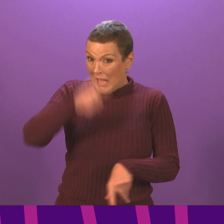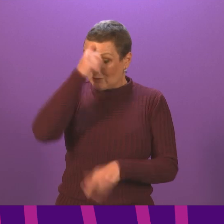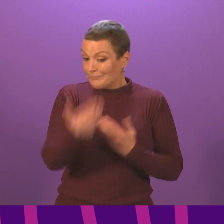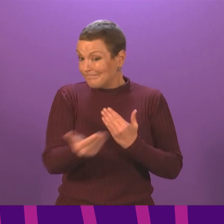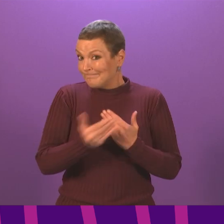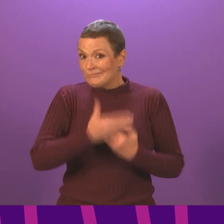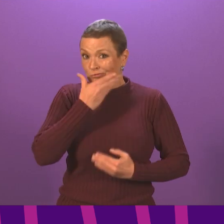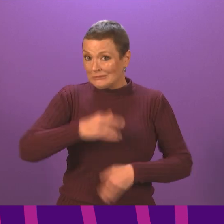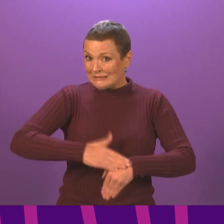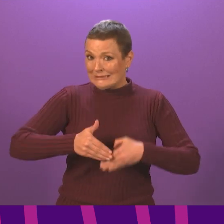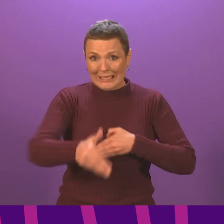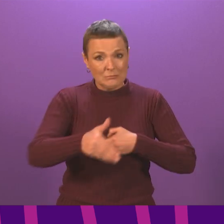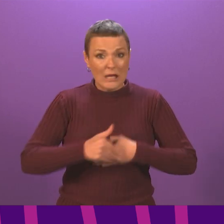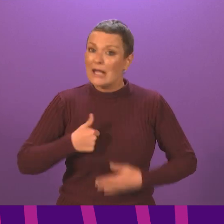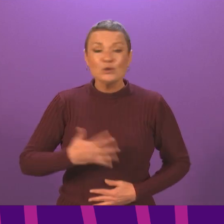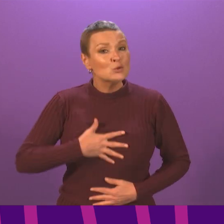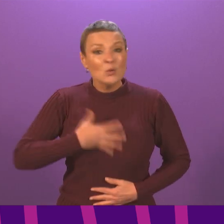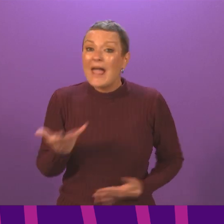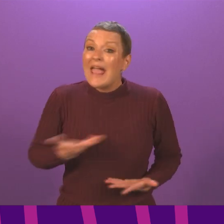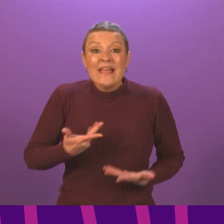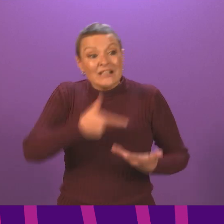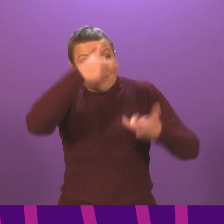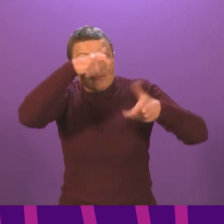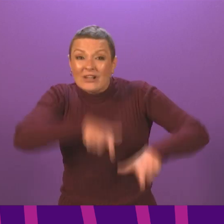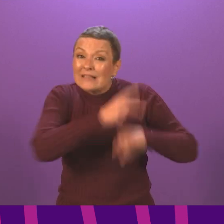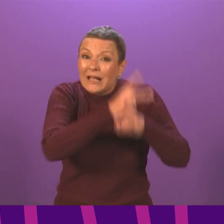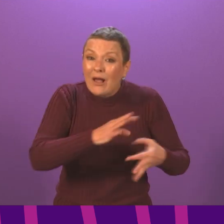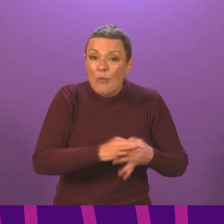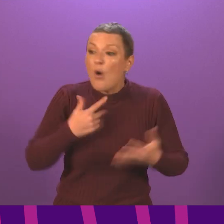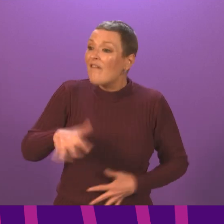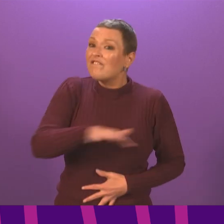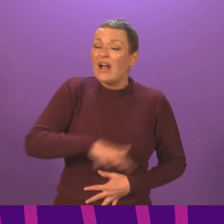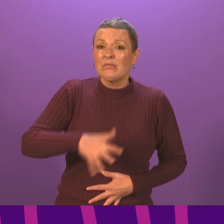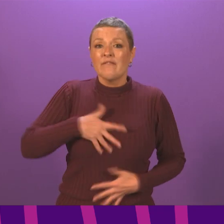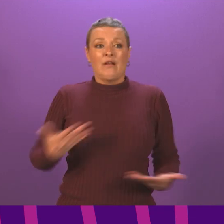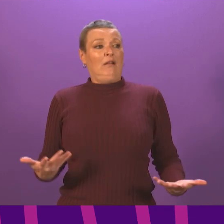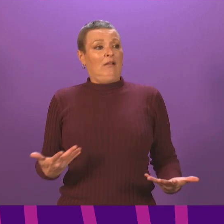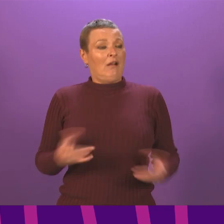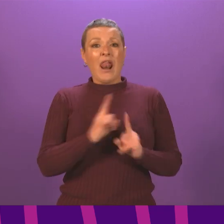Christmas period and I do not want any resident or family member to be disadvantaged. For